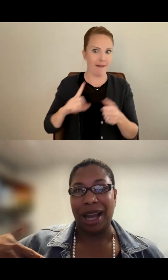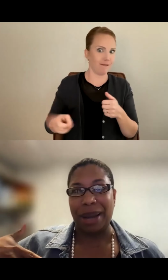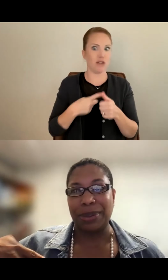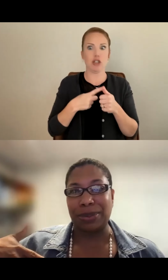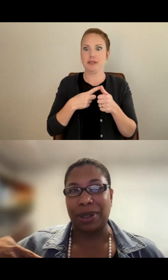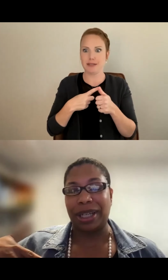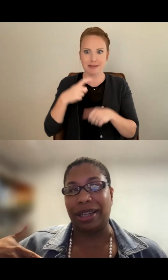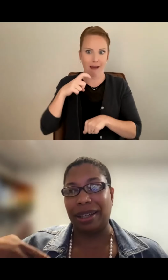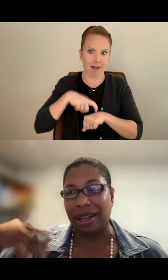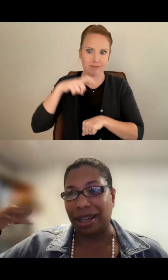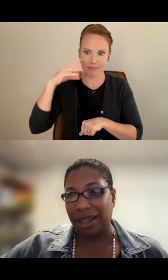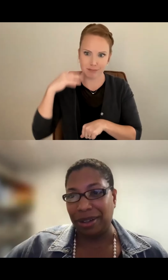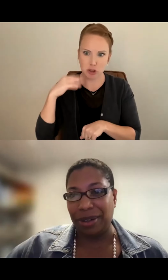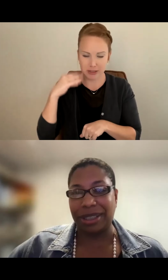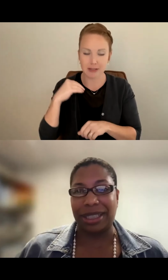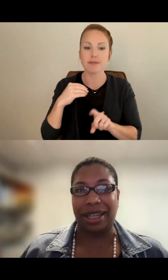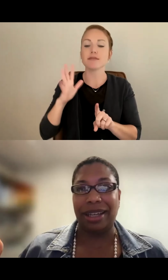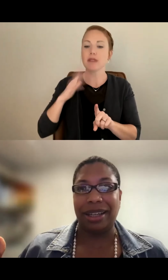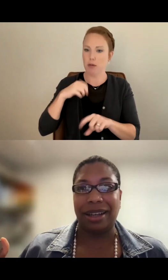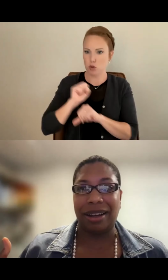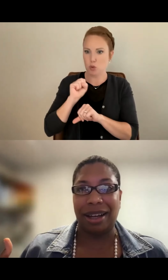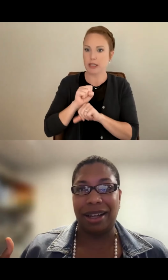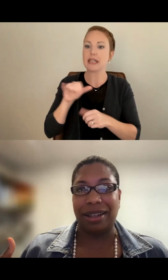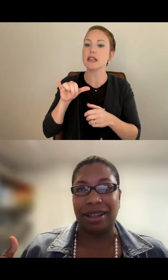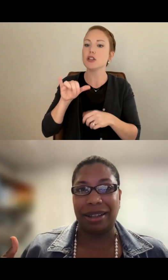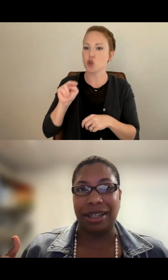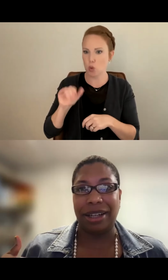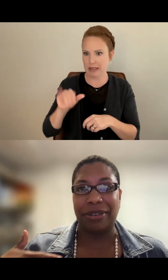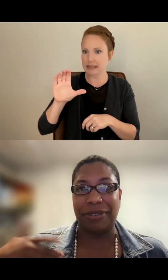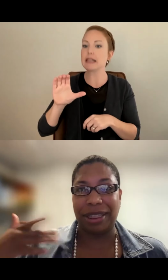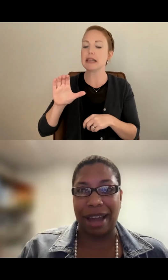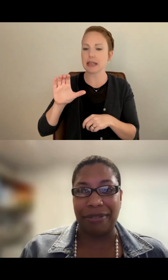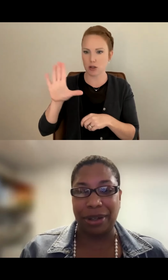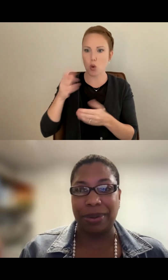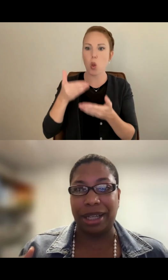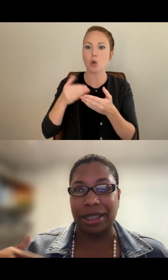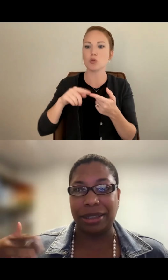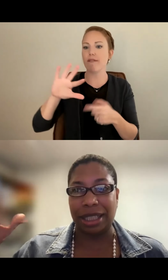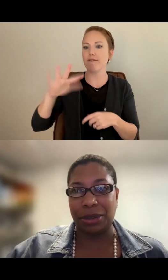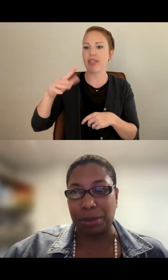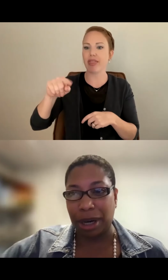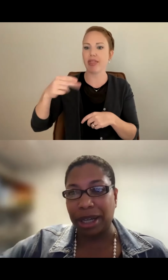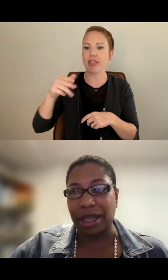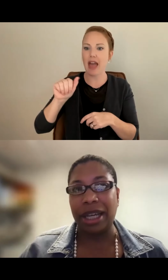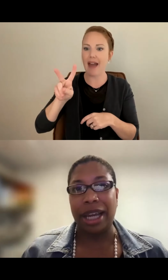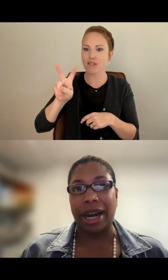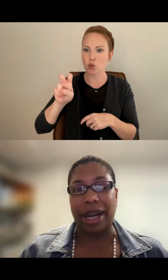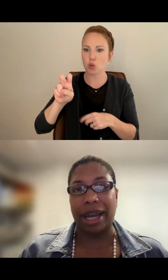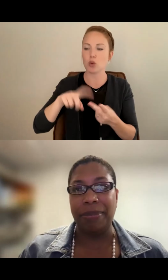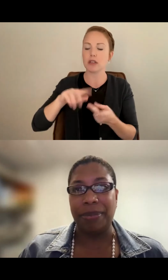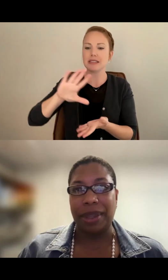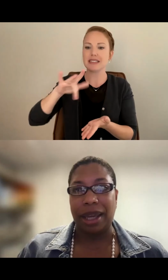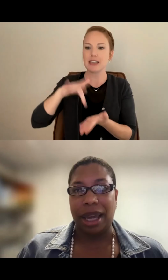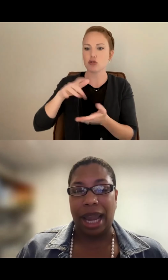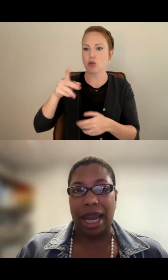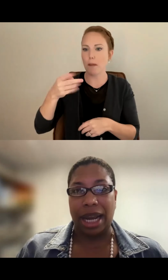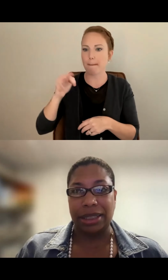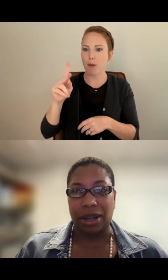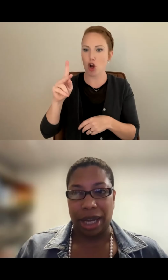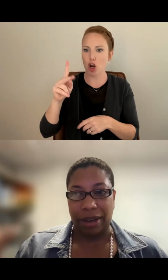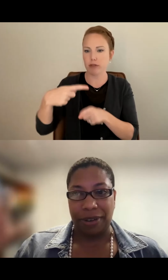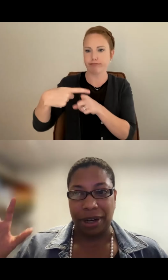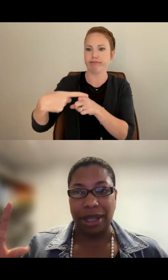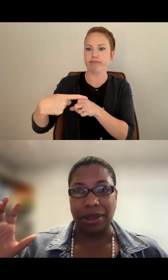I was working in New York City near Fifth Avenue in Central Park area and I saw a very